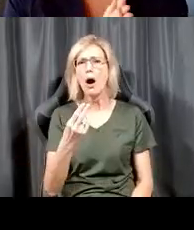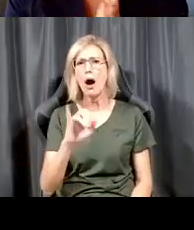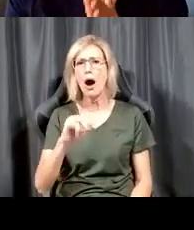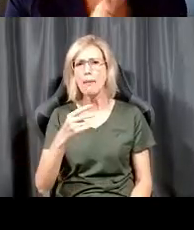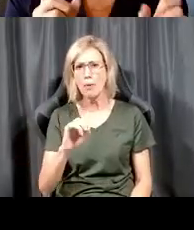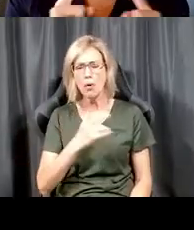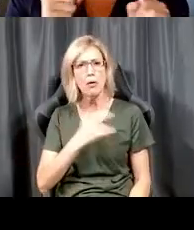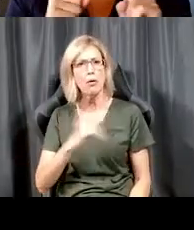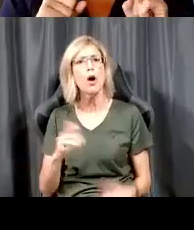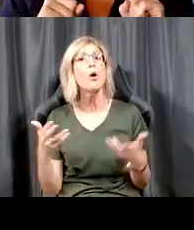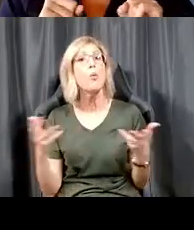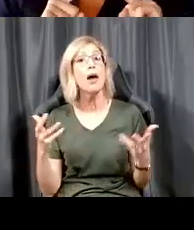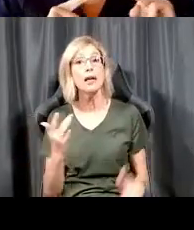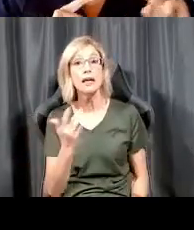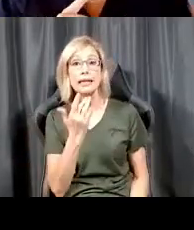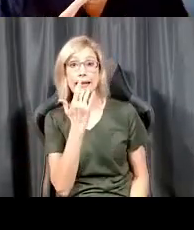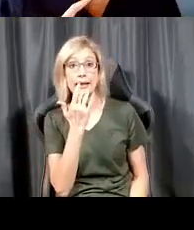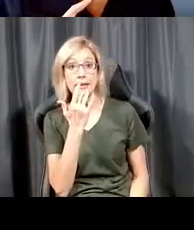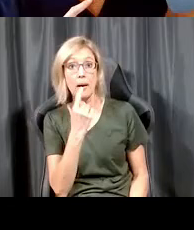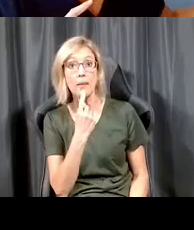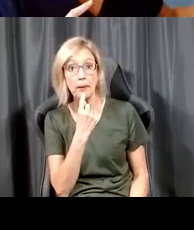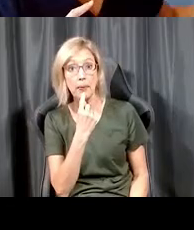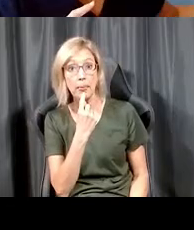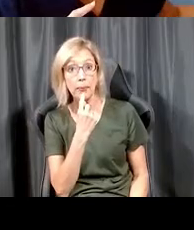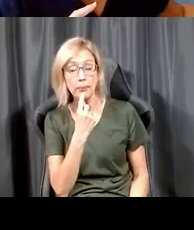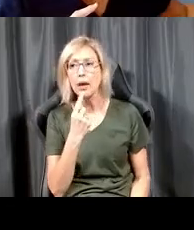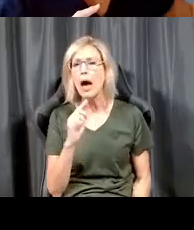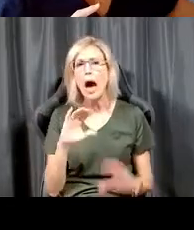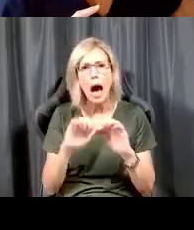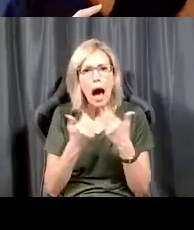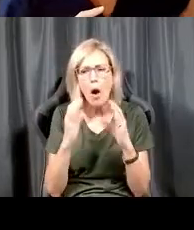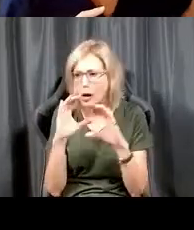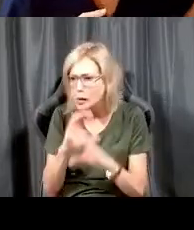his taste sense and he explored the classroom by